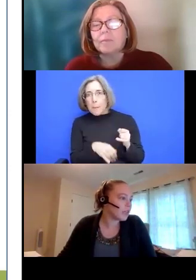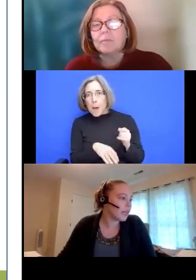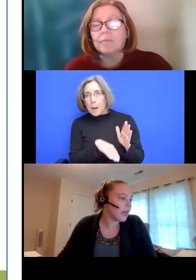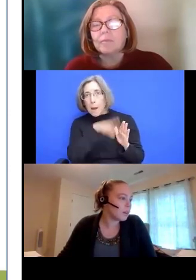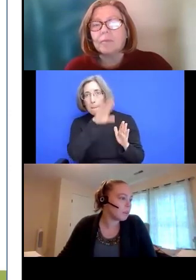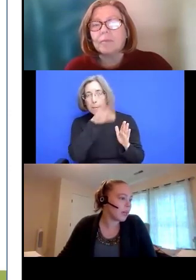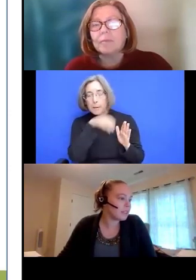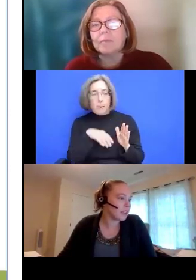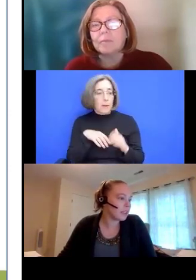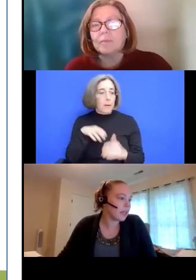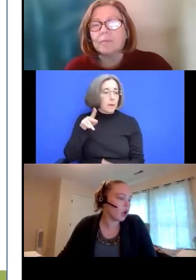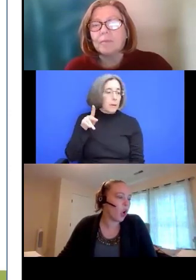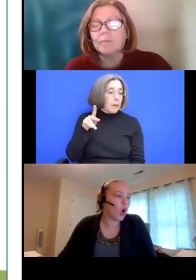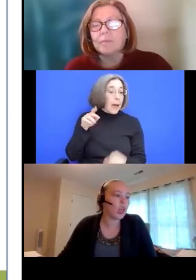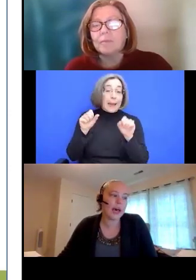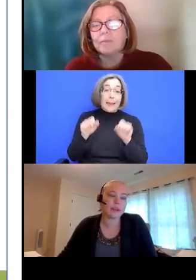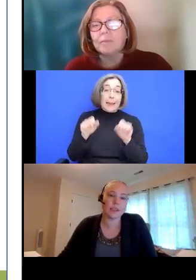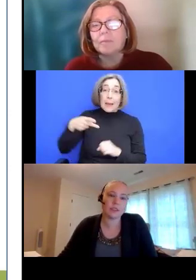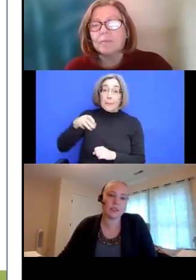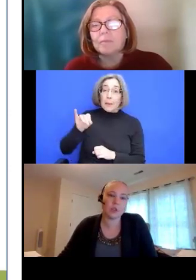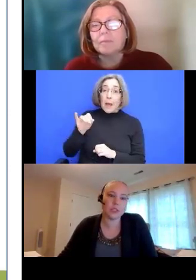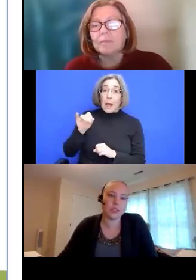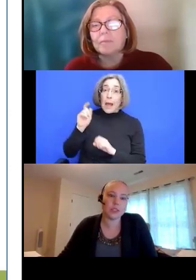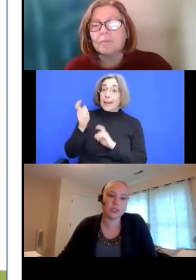Can a PI delegate all access to an assistant?